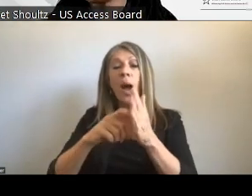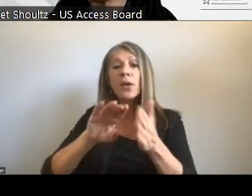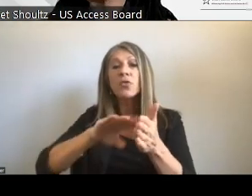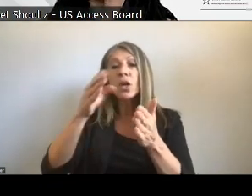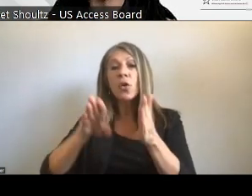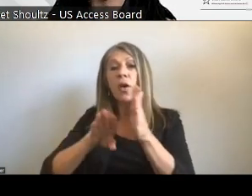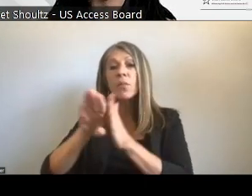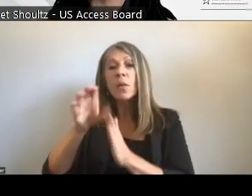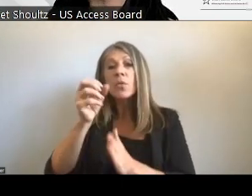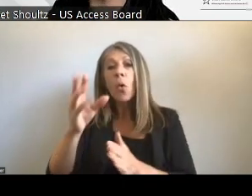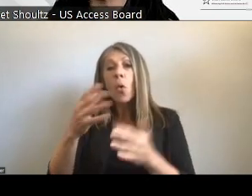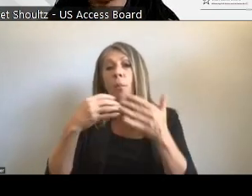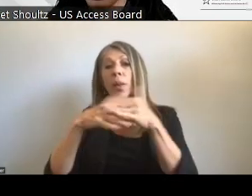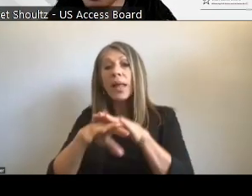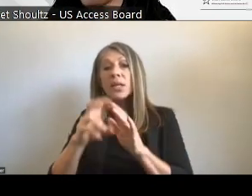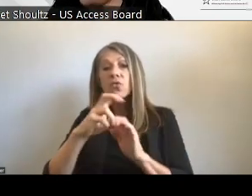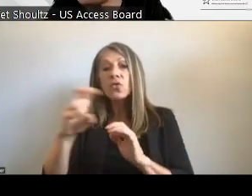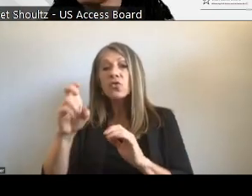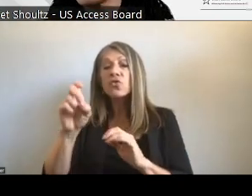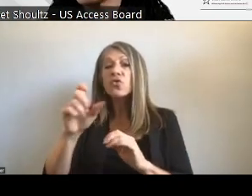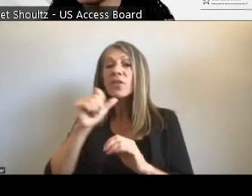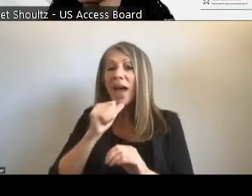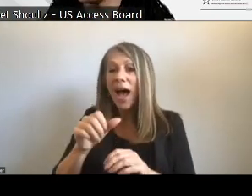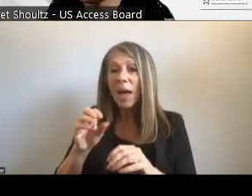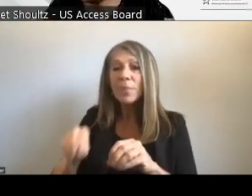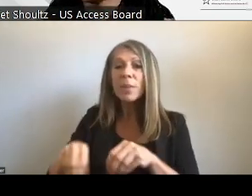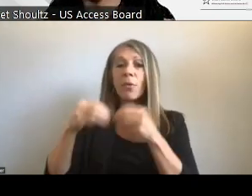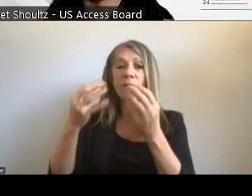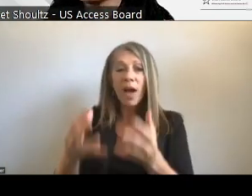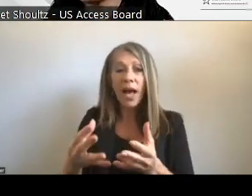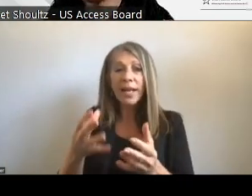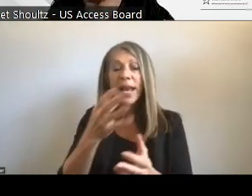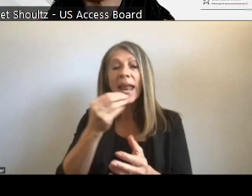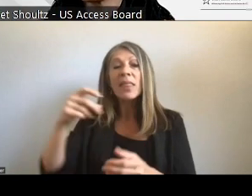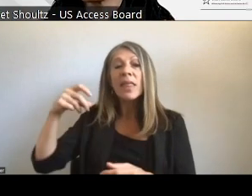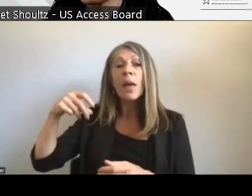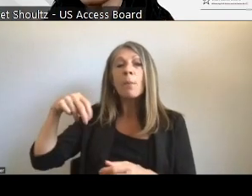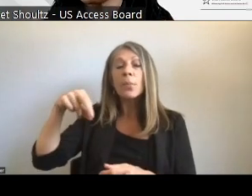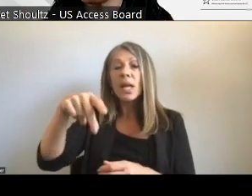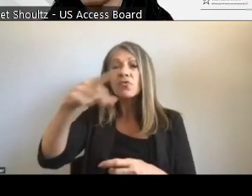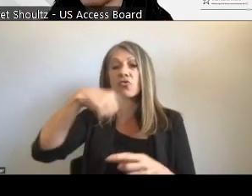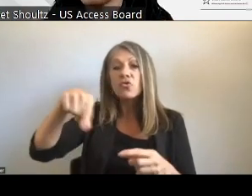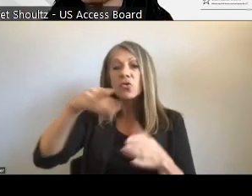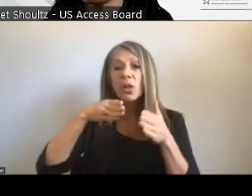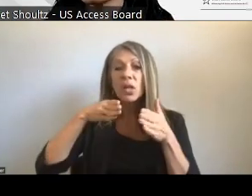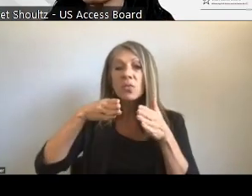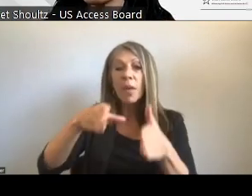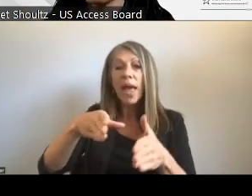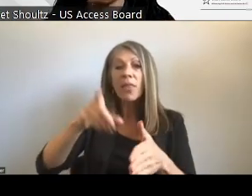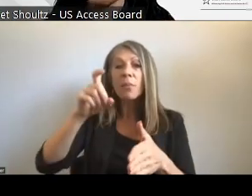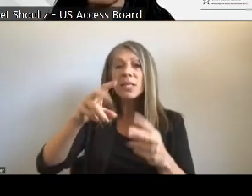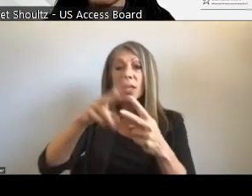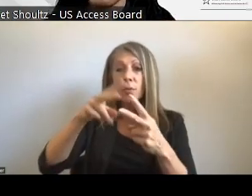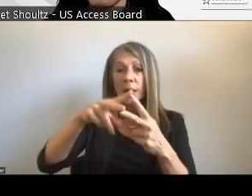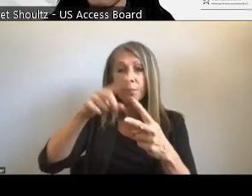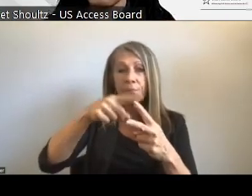of blended transitions should not be provided, and the pedestrian circulation path must either be (a)